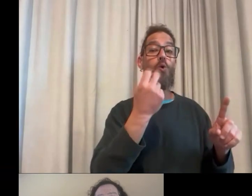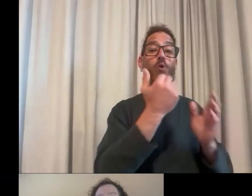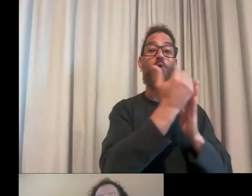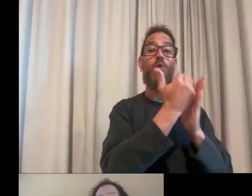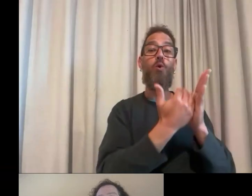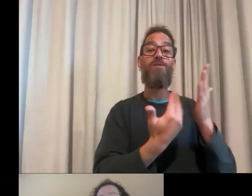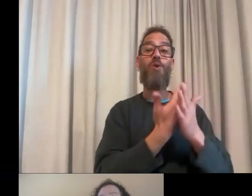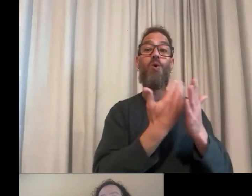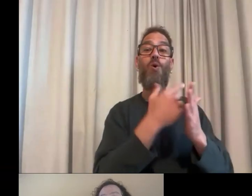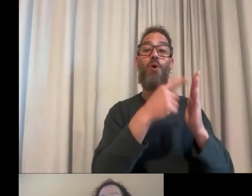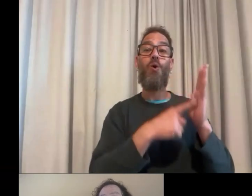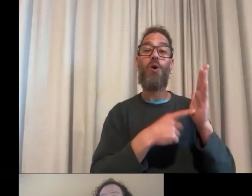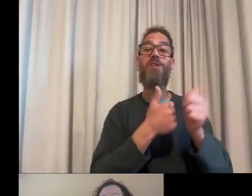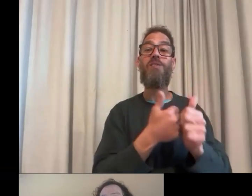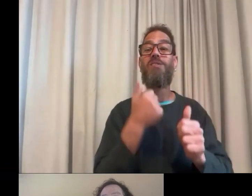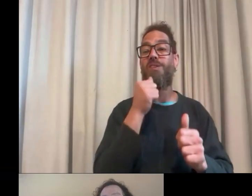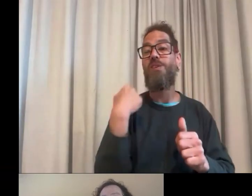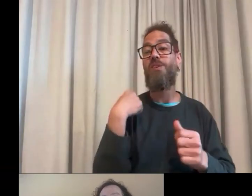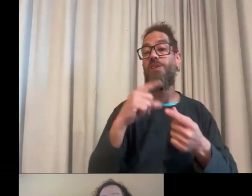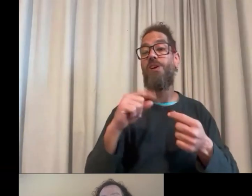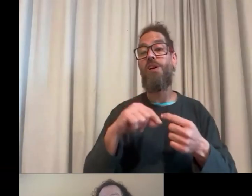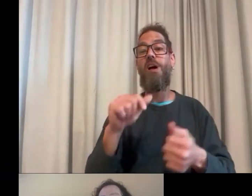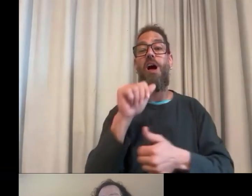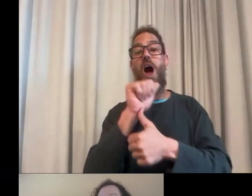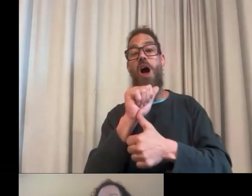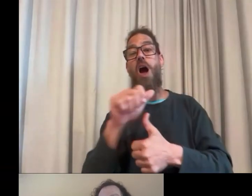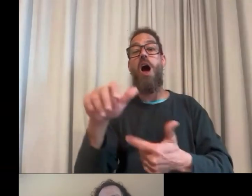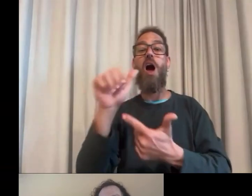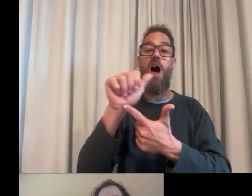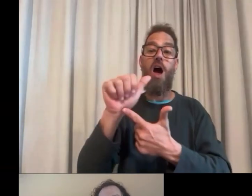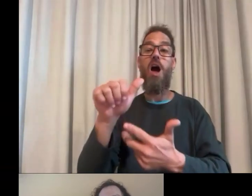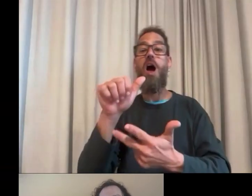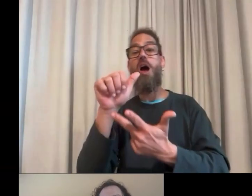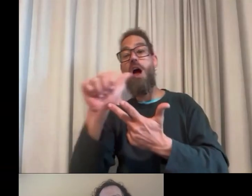You just have to take care of these 12 additional Level A and AA success criteria.